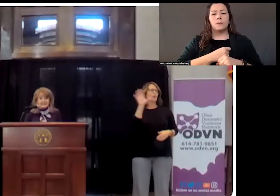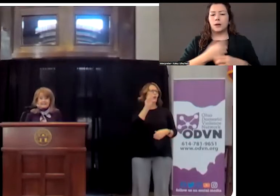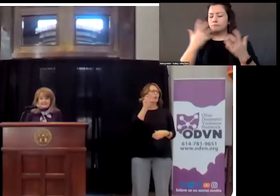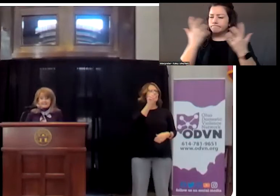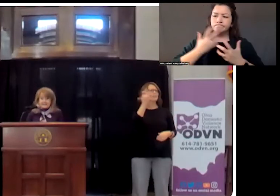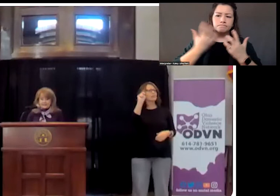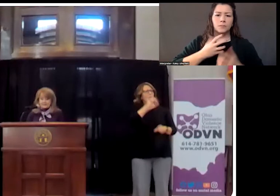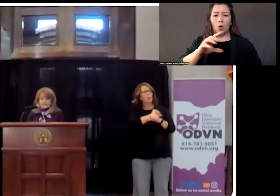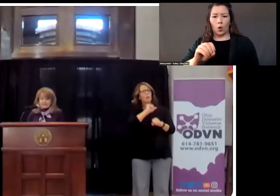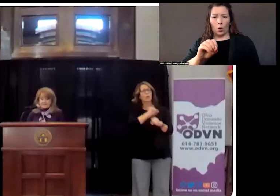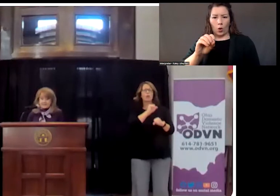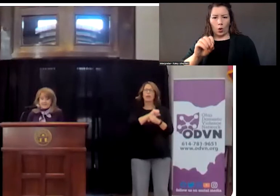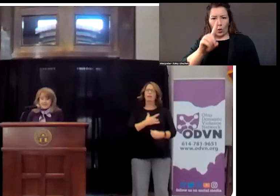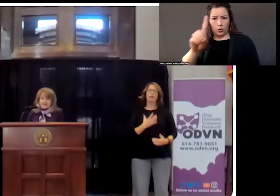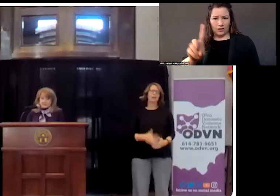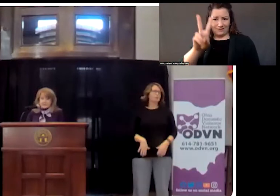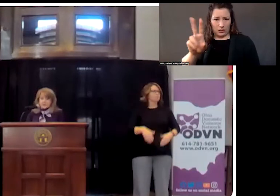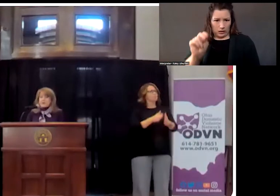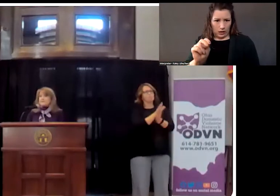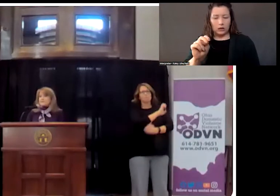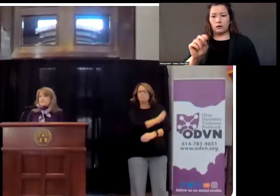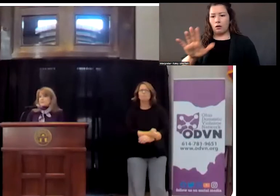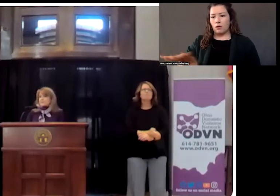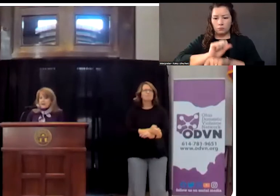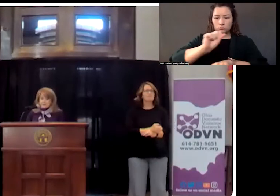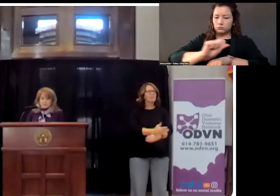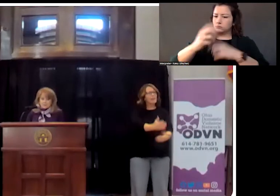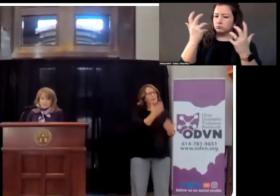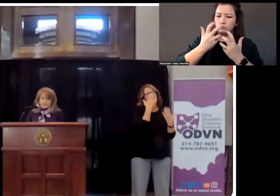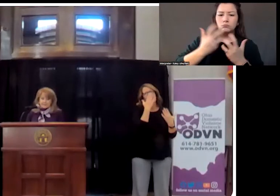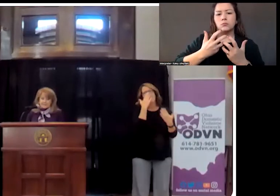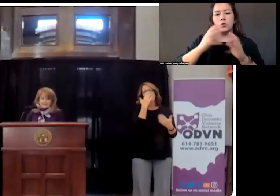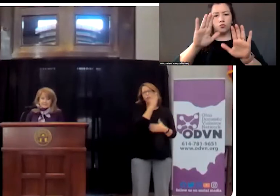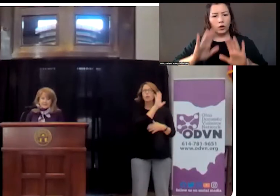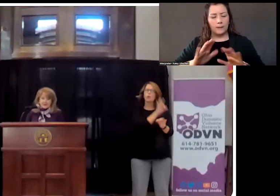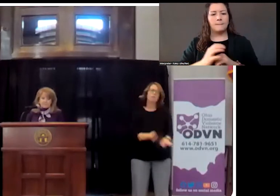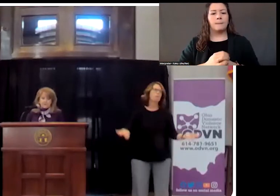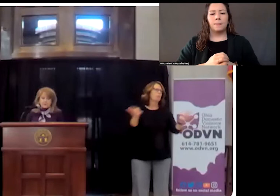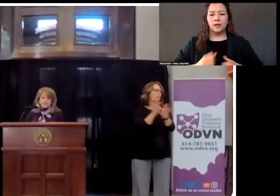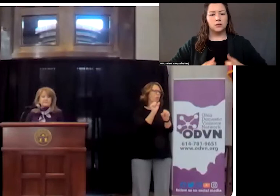It is energizing, so grateful for the vital work being done by our programs.